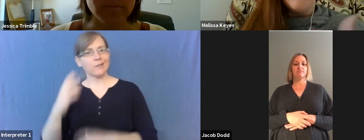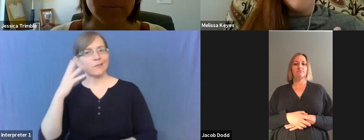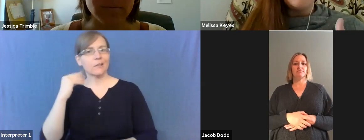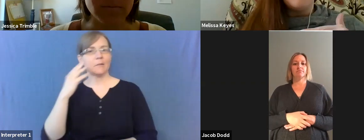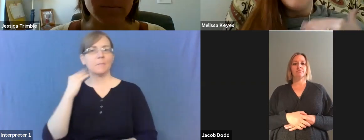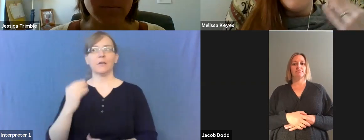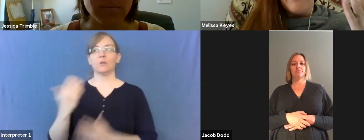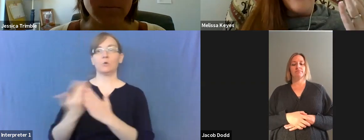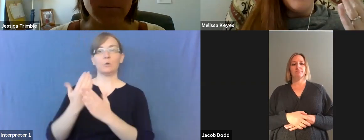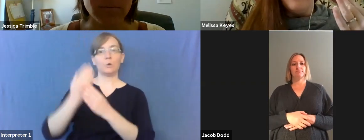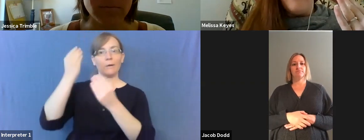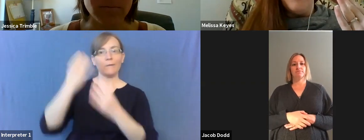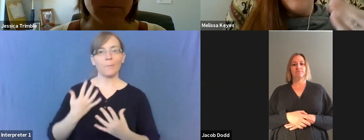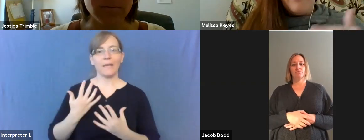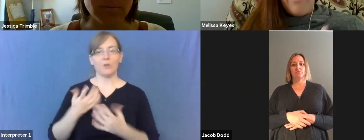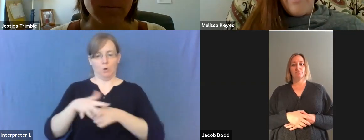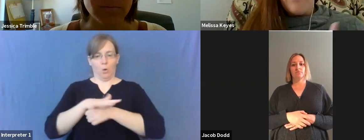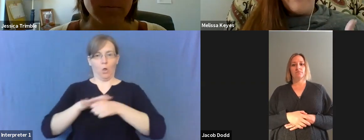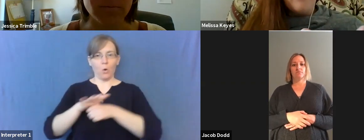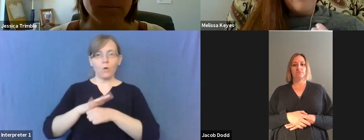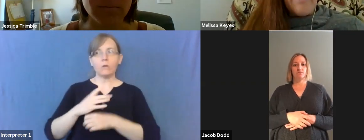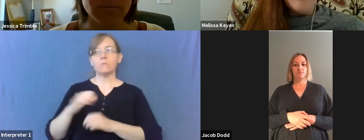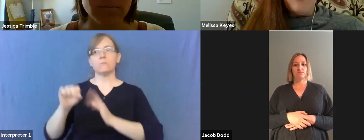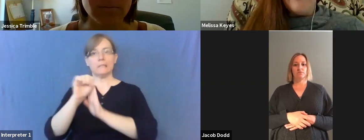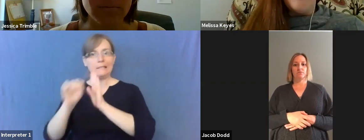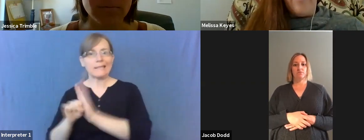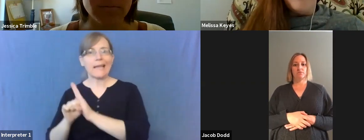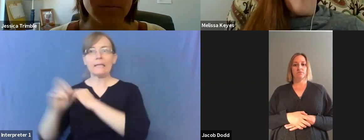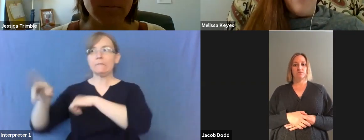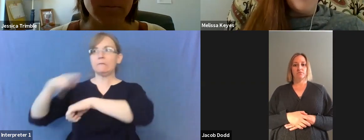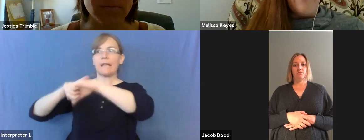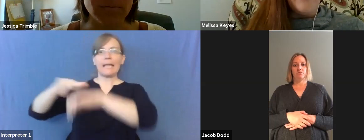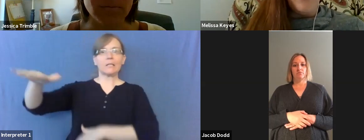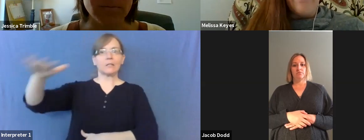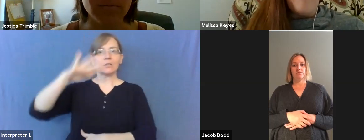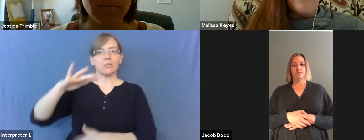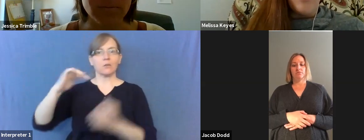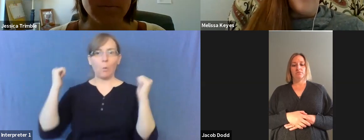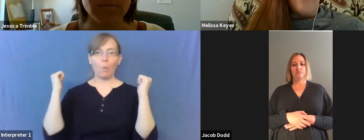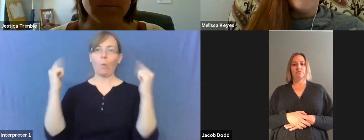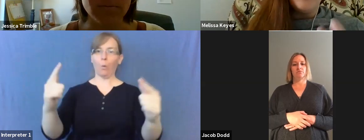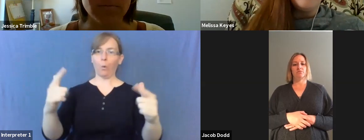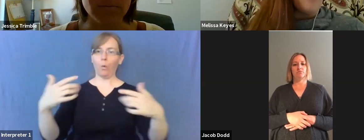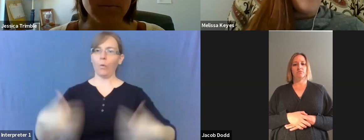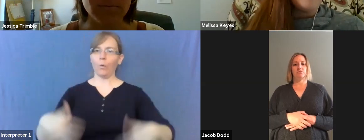to the state level, to the national level, and we are absolutely trying to monitor that so we can make sure that issues that are important